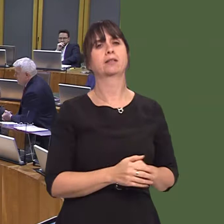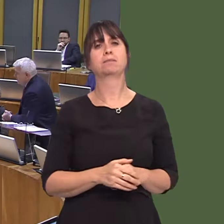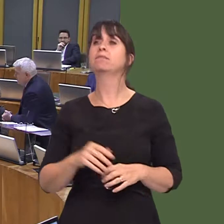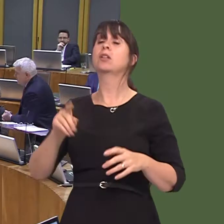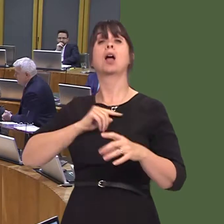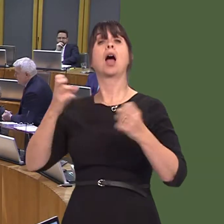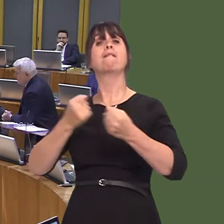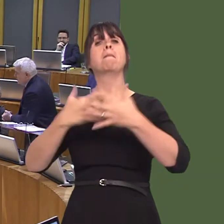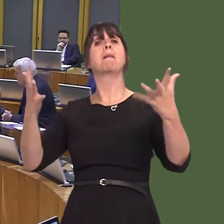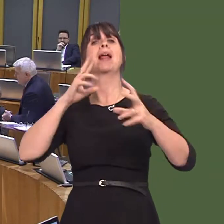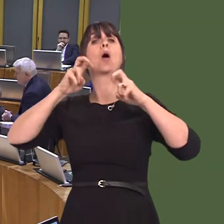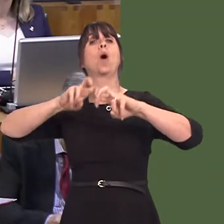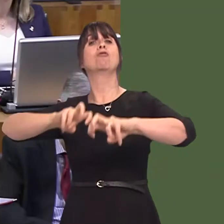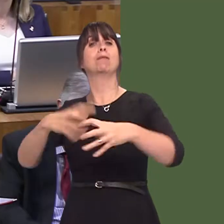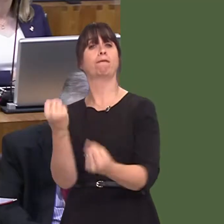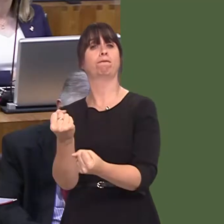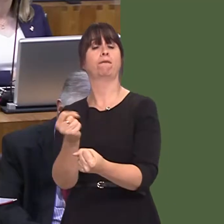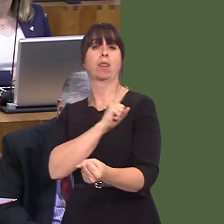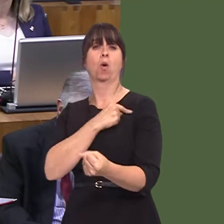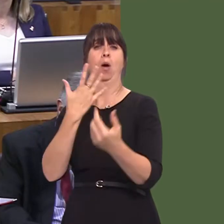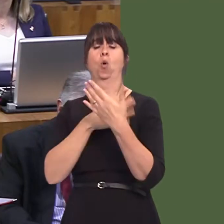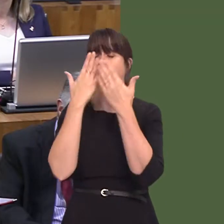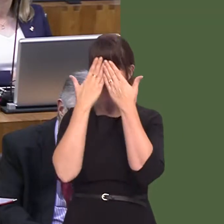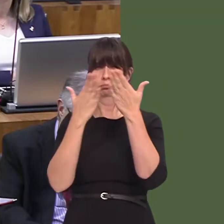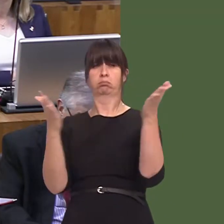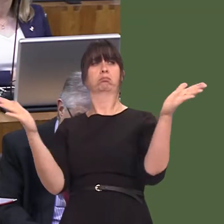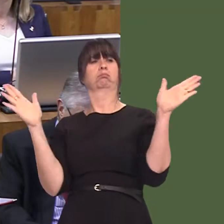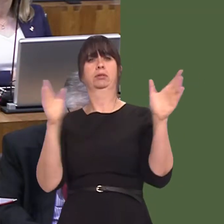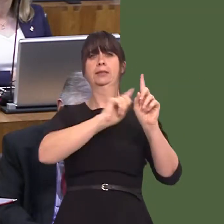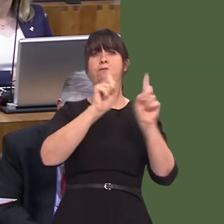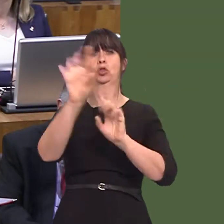We wanted it to be as broad as possible and to look at all the options, and we look forward